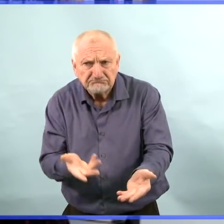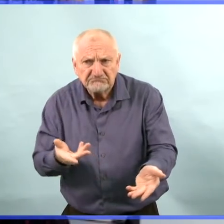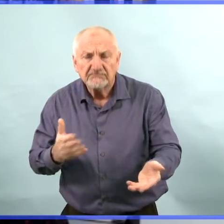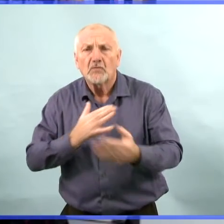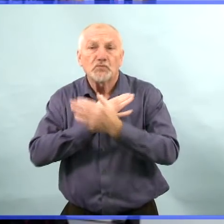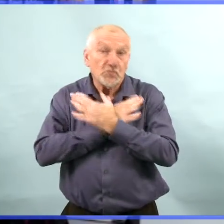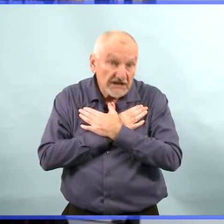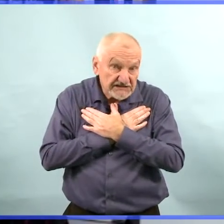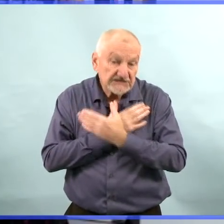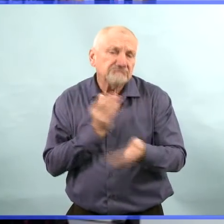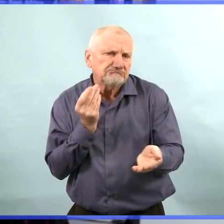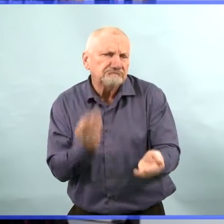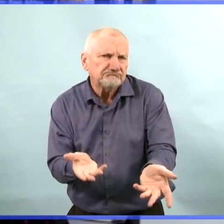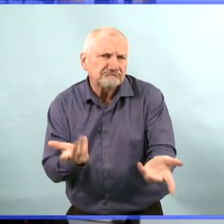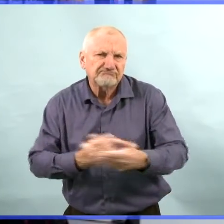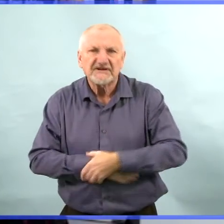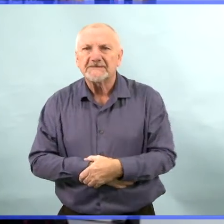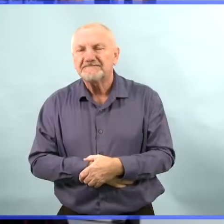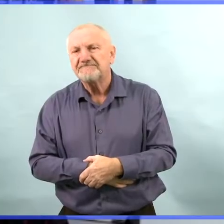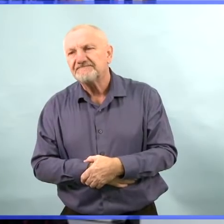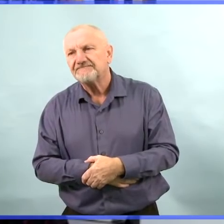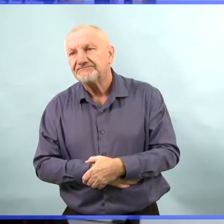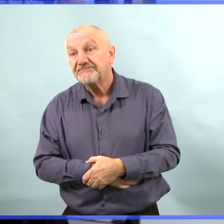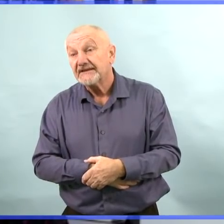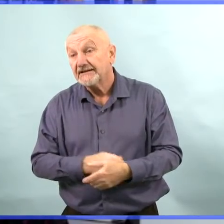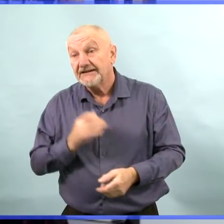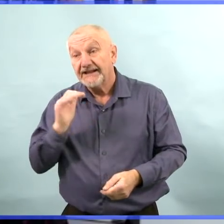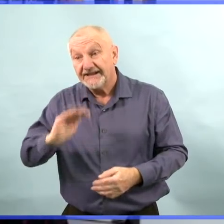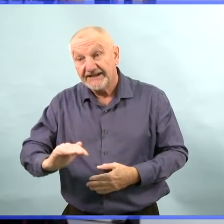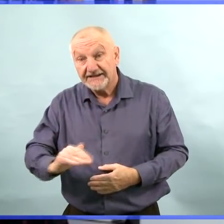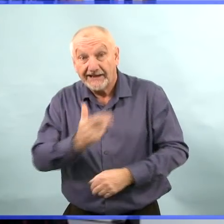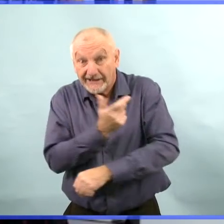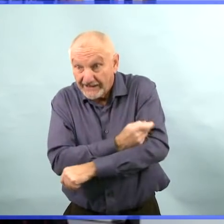the pediatric vaccine is one-third the dose of the vaccine that's given